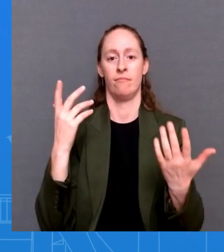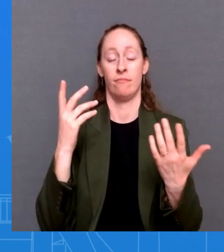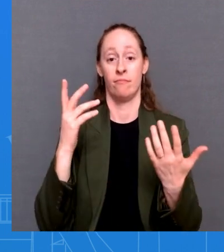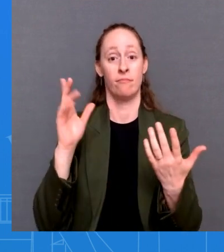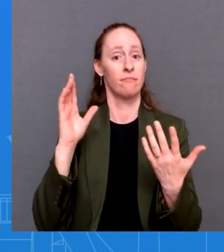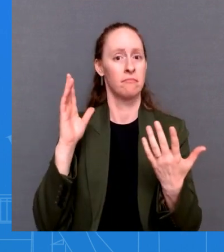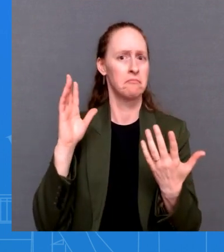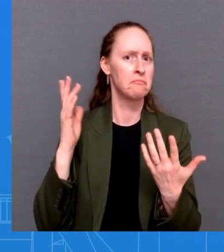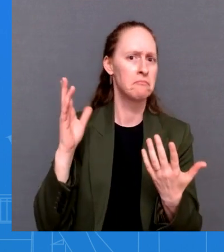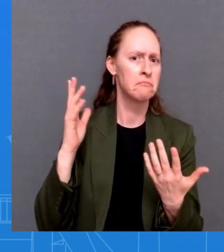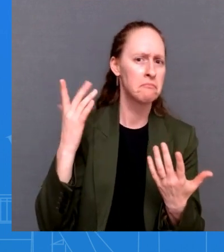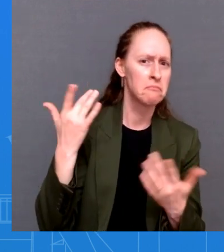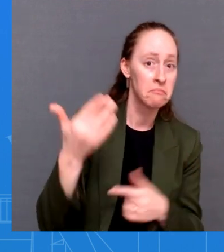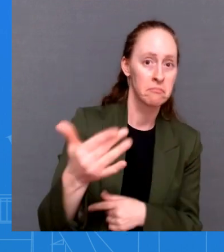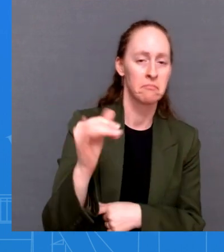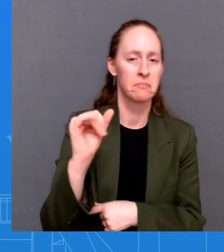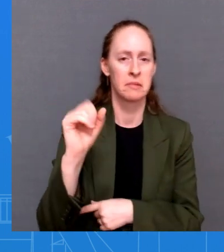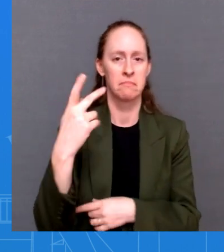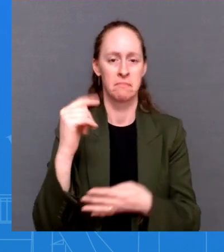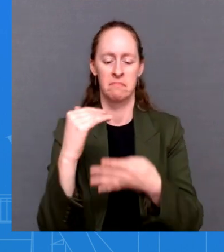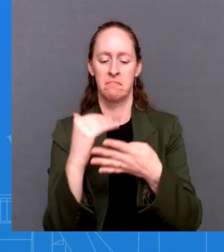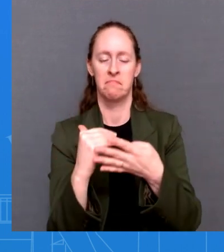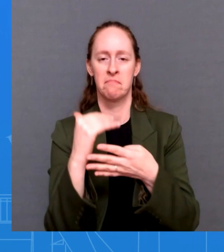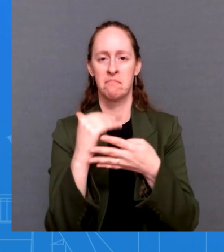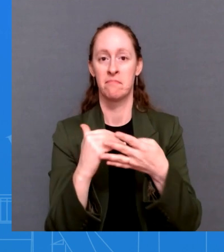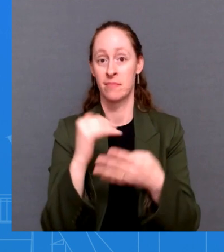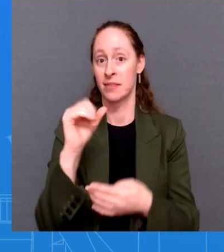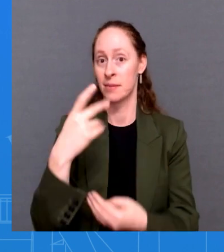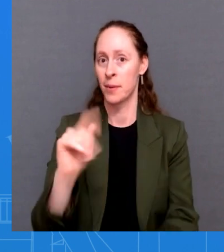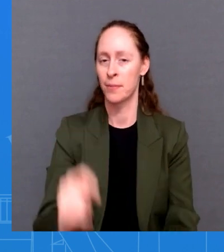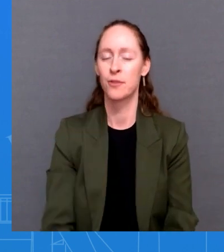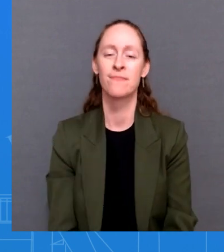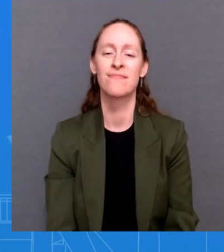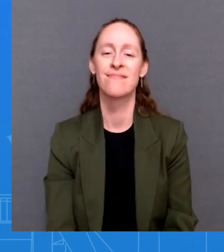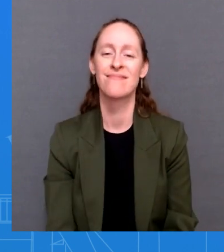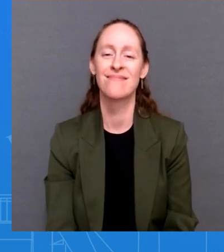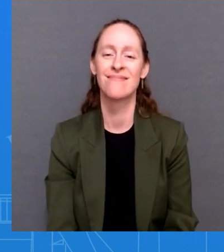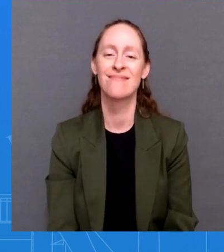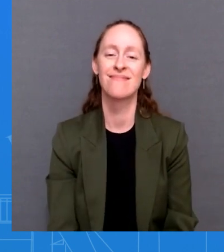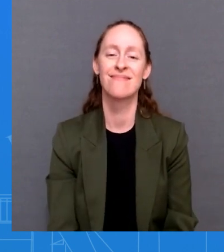with Grand River Aseptic Manufacturing to establish the first US based fill